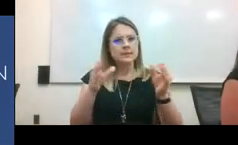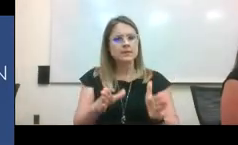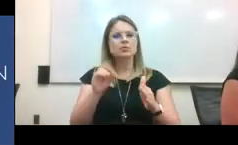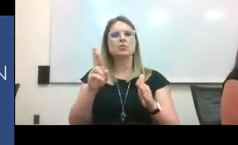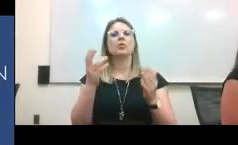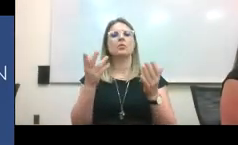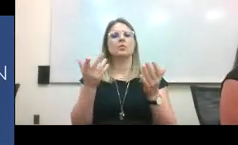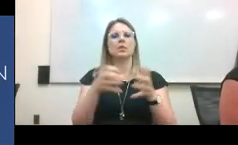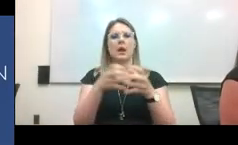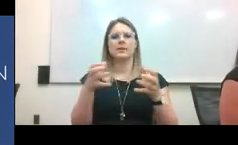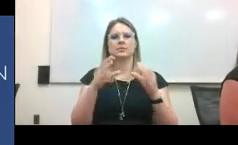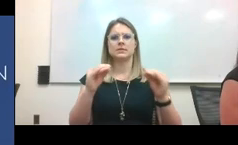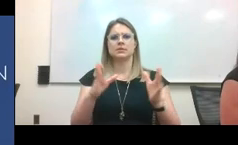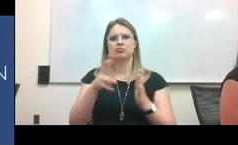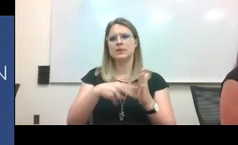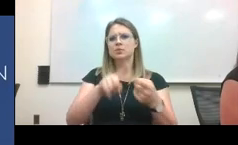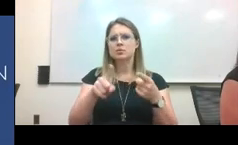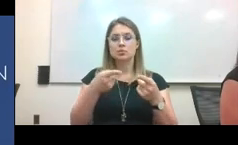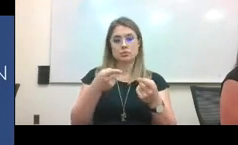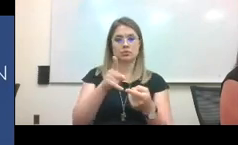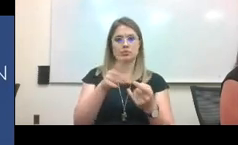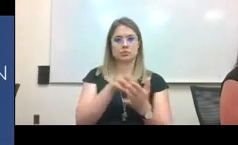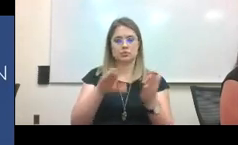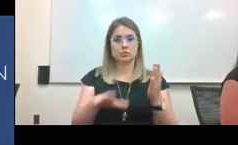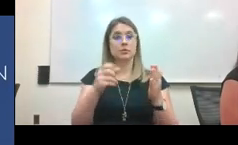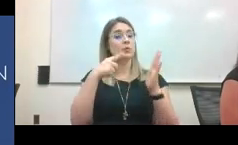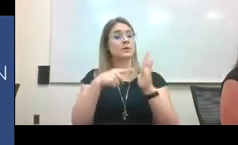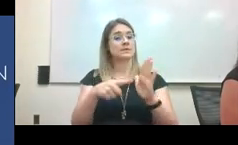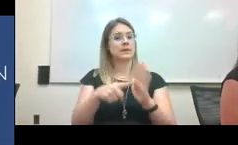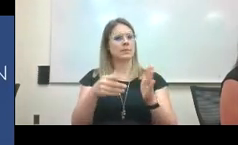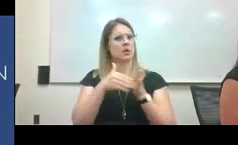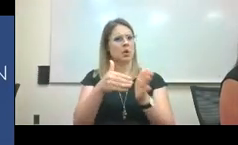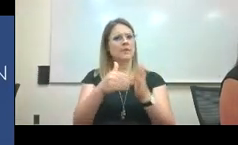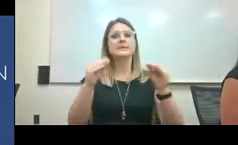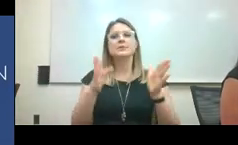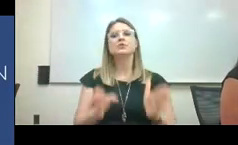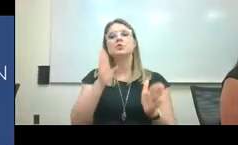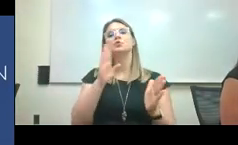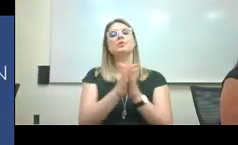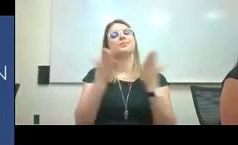For example, hearing children a lot of times, teachers will read the story books to them, ask some questions about the story.